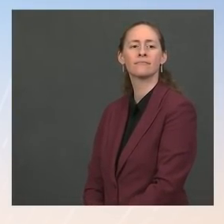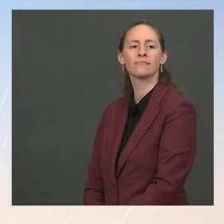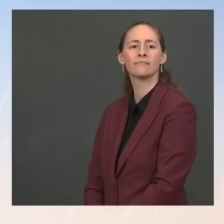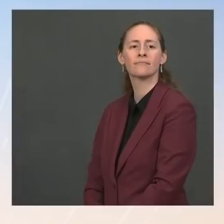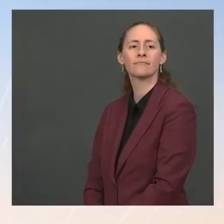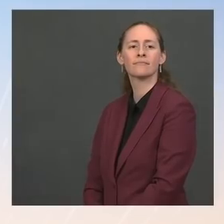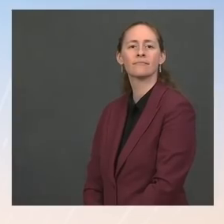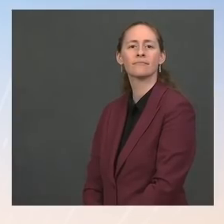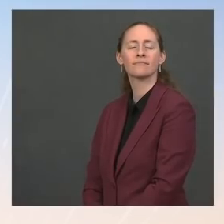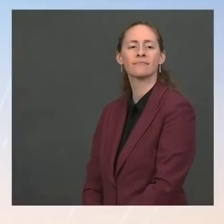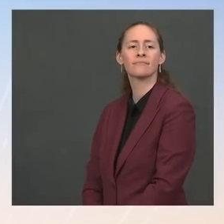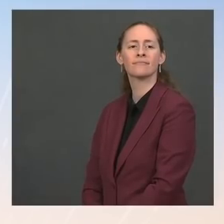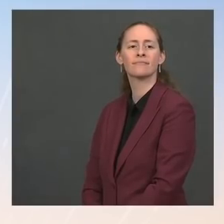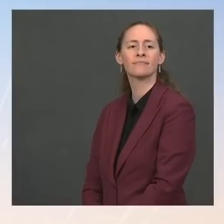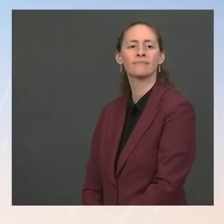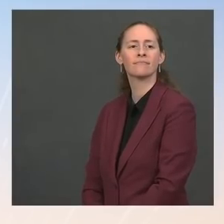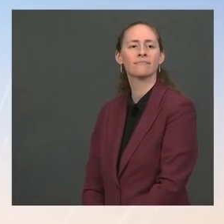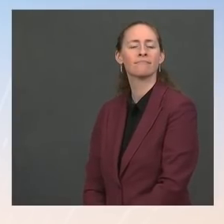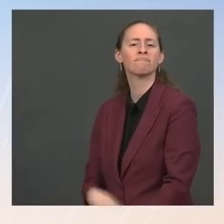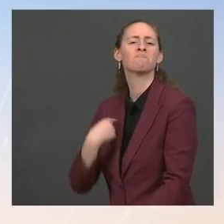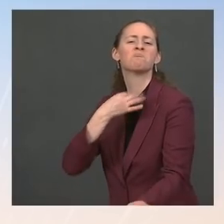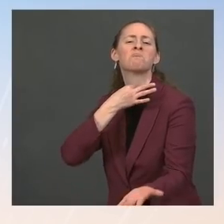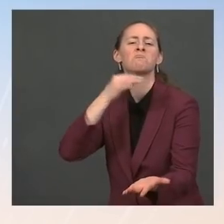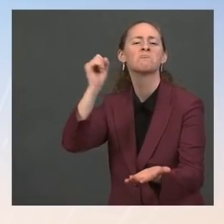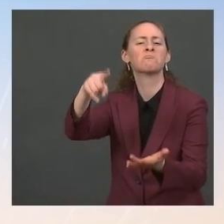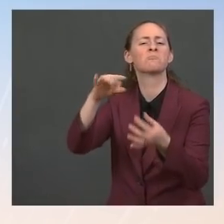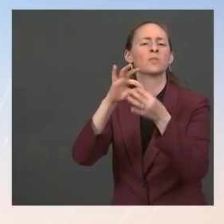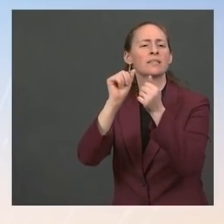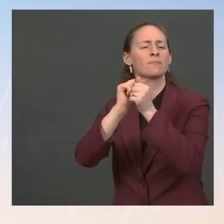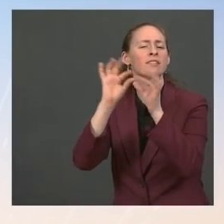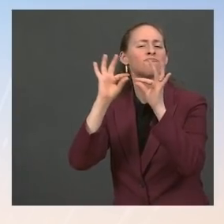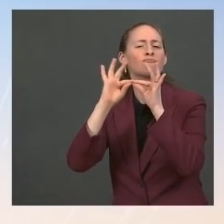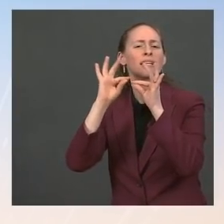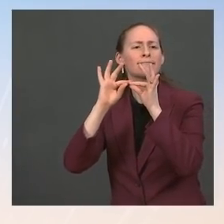The Press: I mean, it seems like the White House is making a lot of promises on inflation.